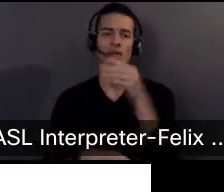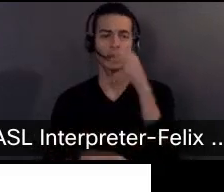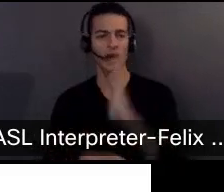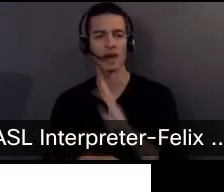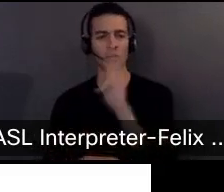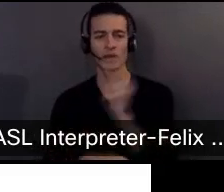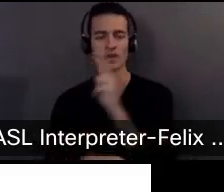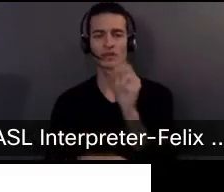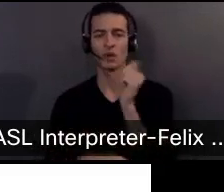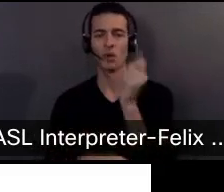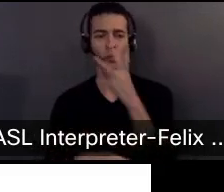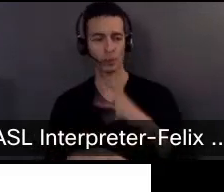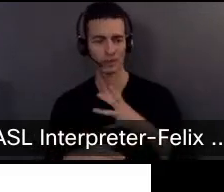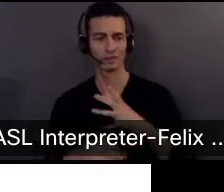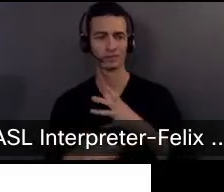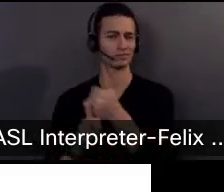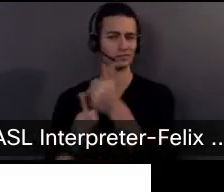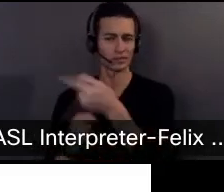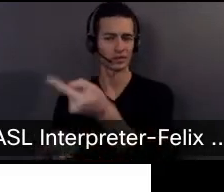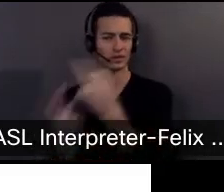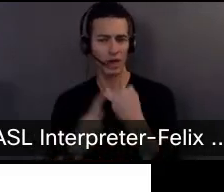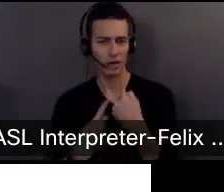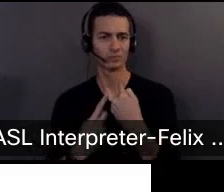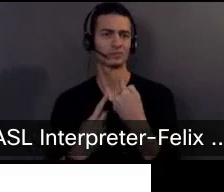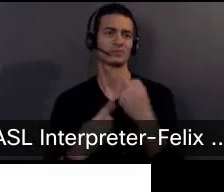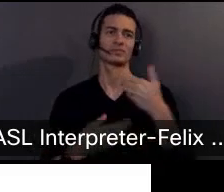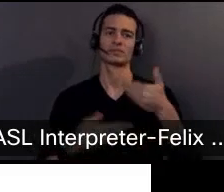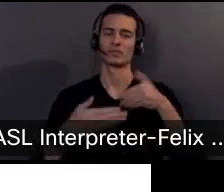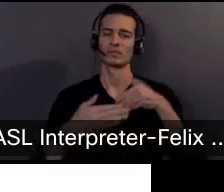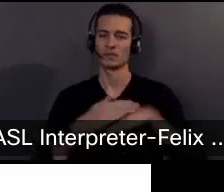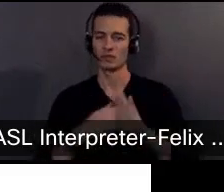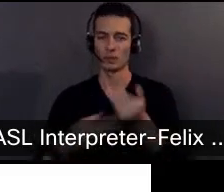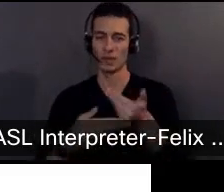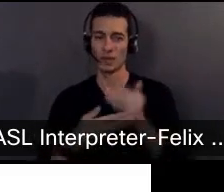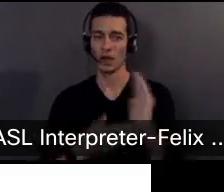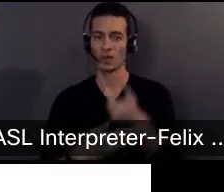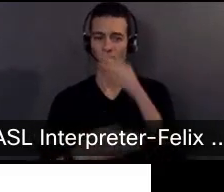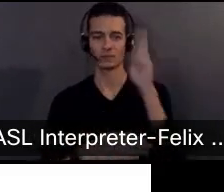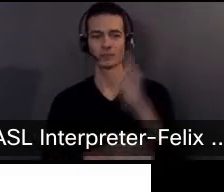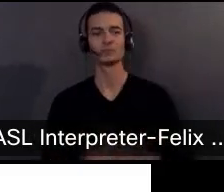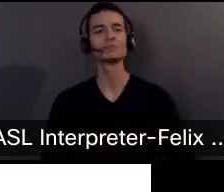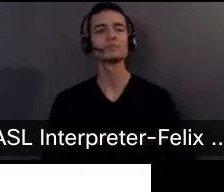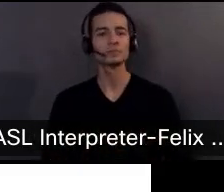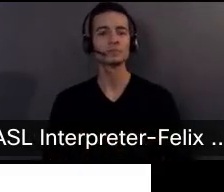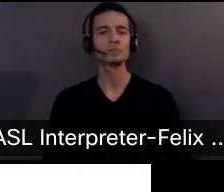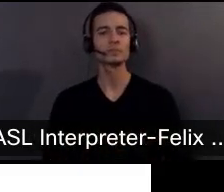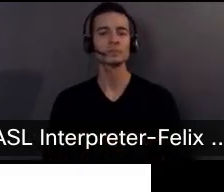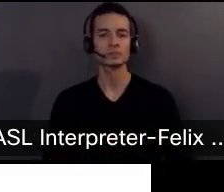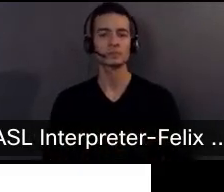Tonight we plan on having a for a community advisory boards, reporting to us, health and hospitals. Carter.